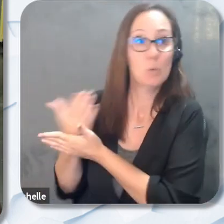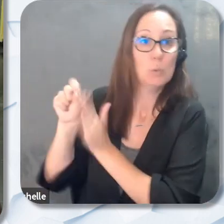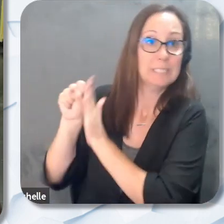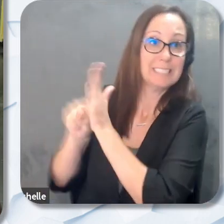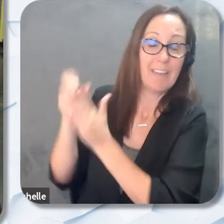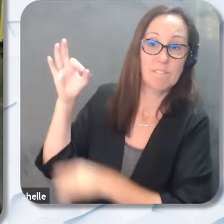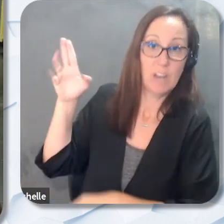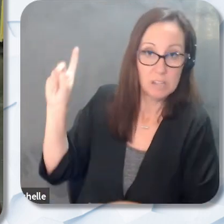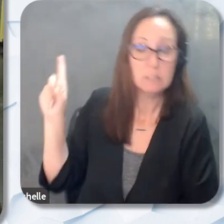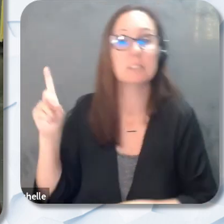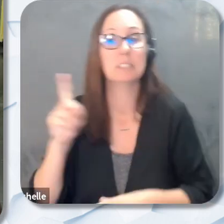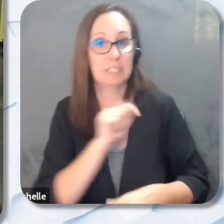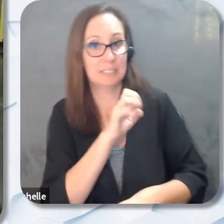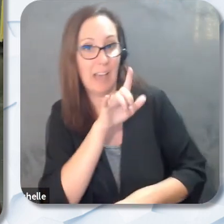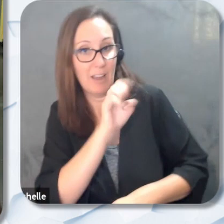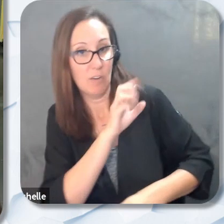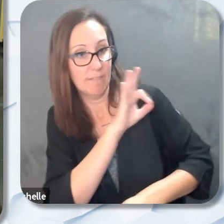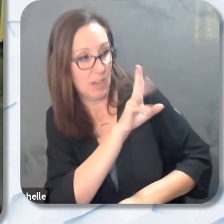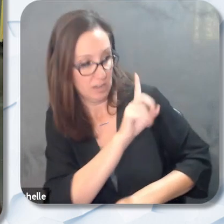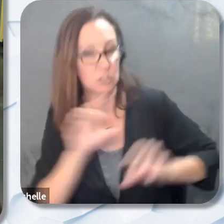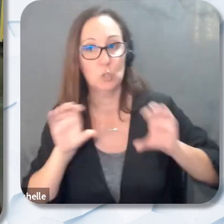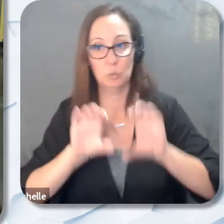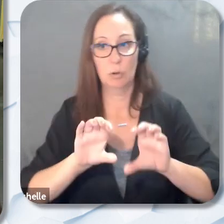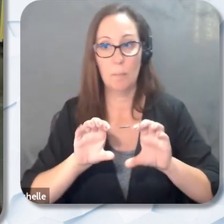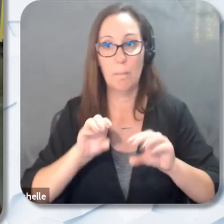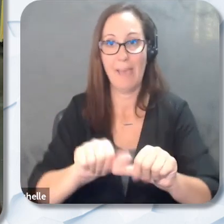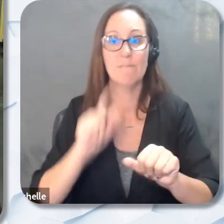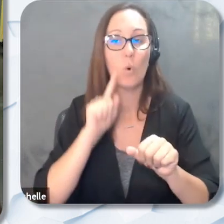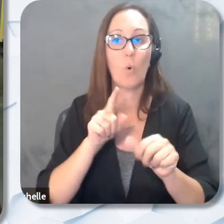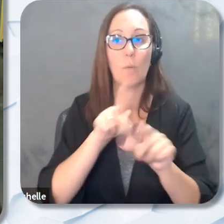as well as title funds to pay for professional development that's inclusive of headstart and